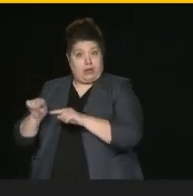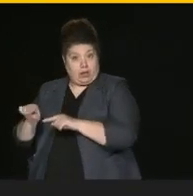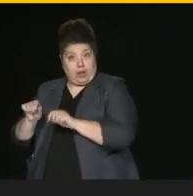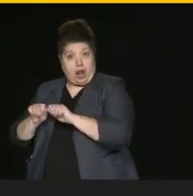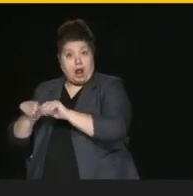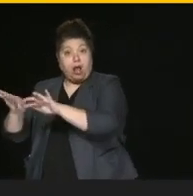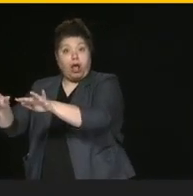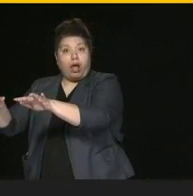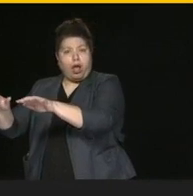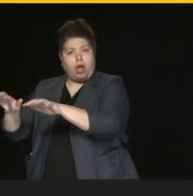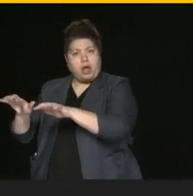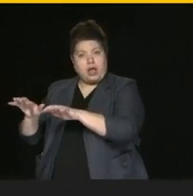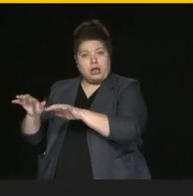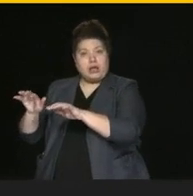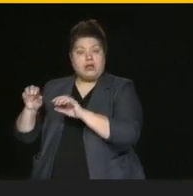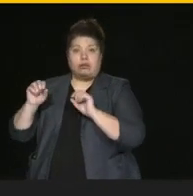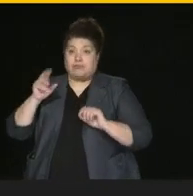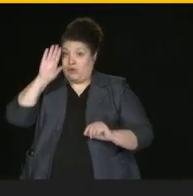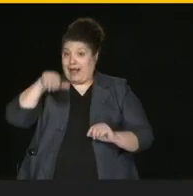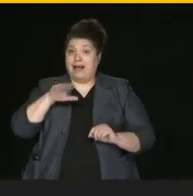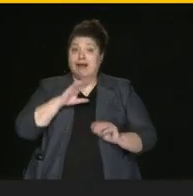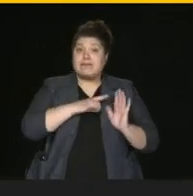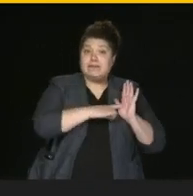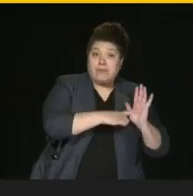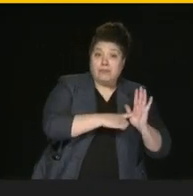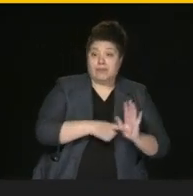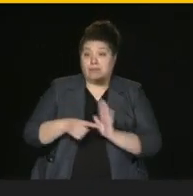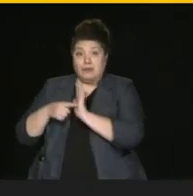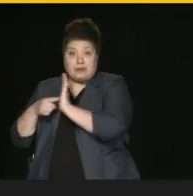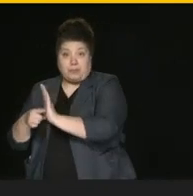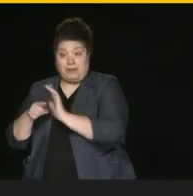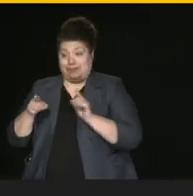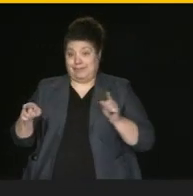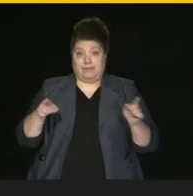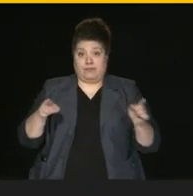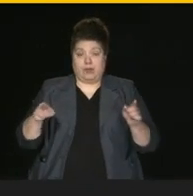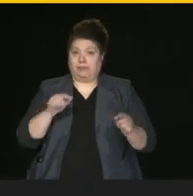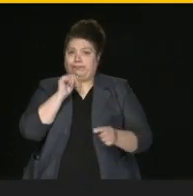IT SIMPLY IS IMPORTANT TO